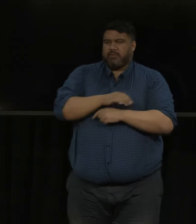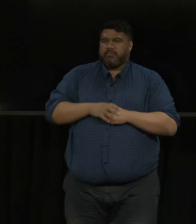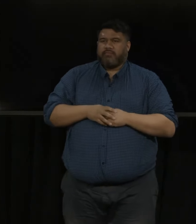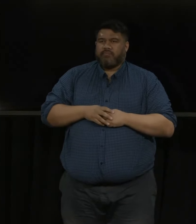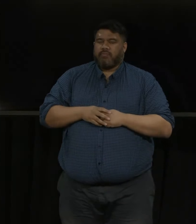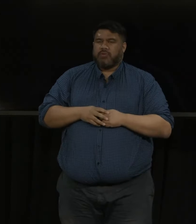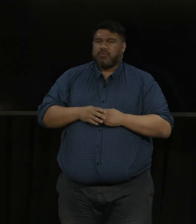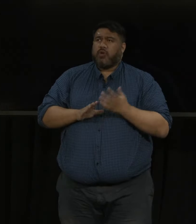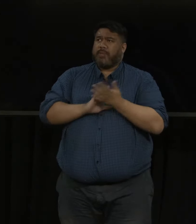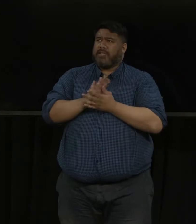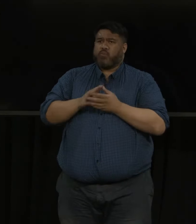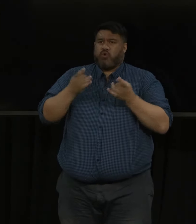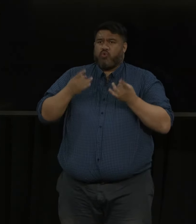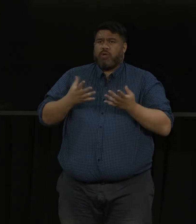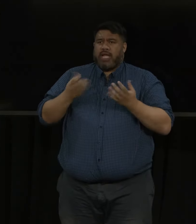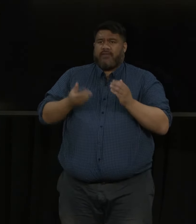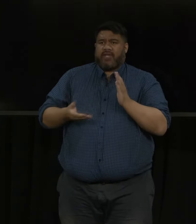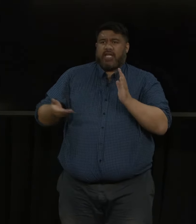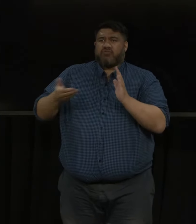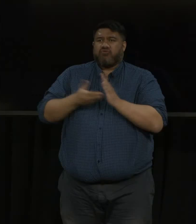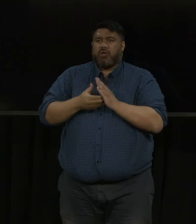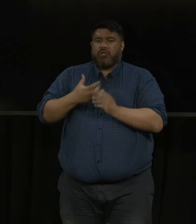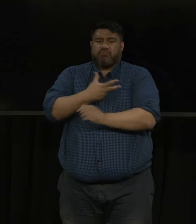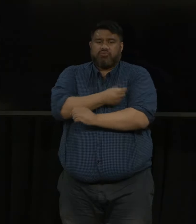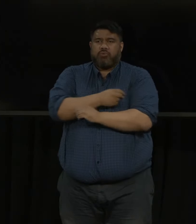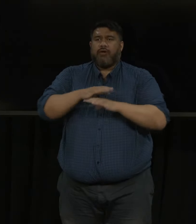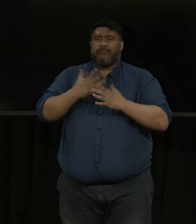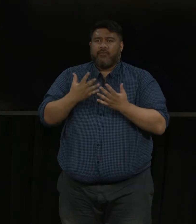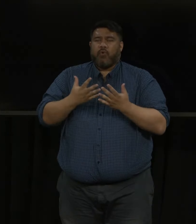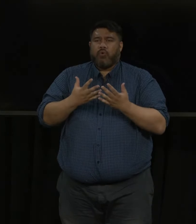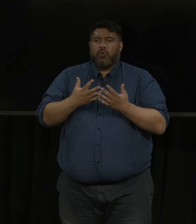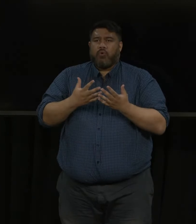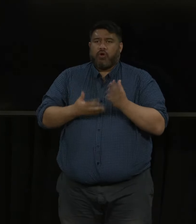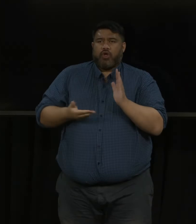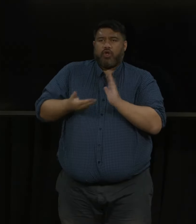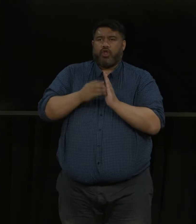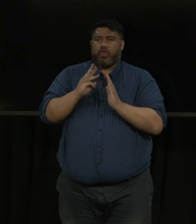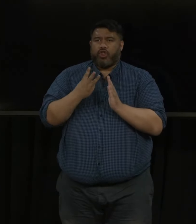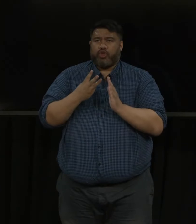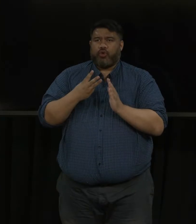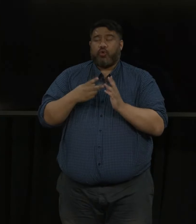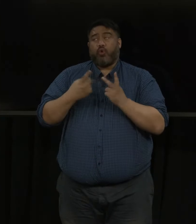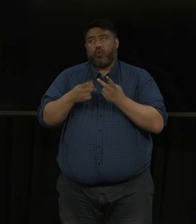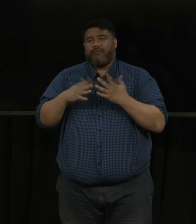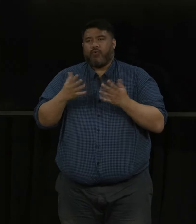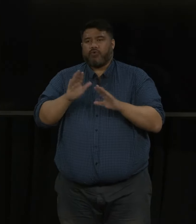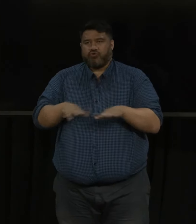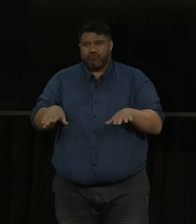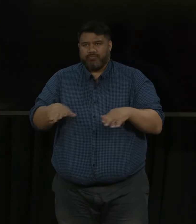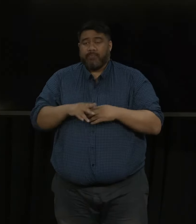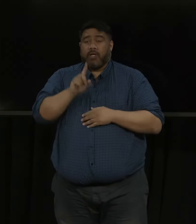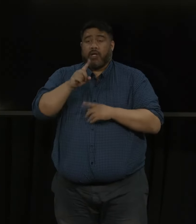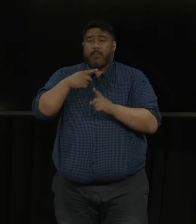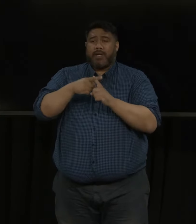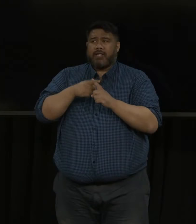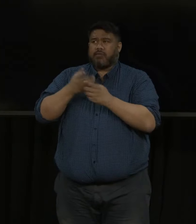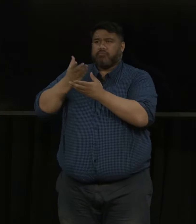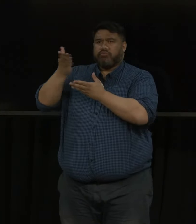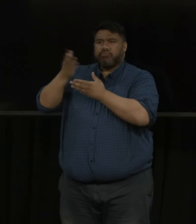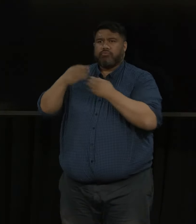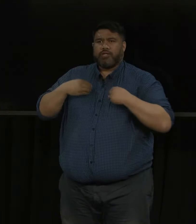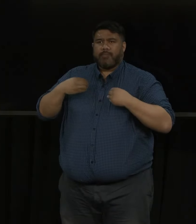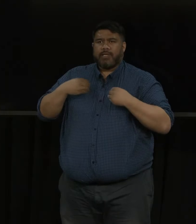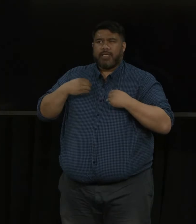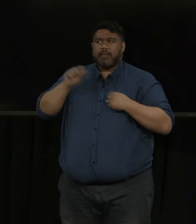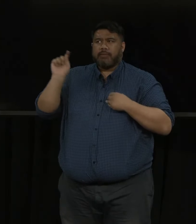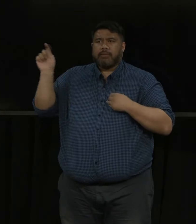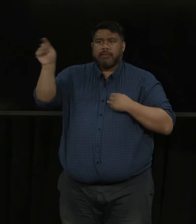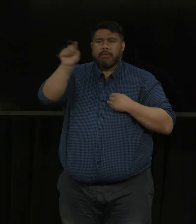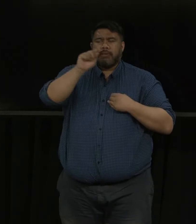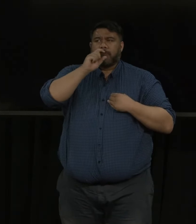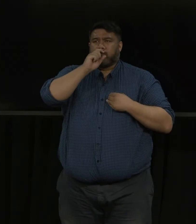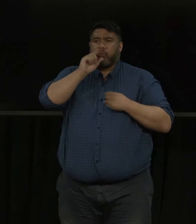dosing, which would be a third